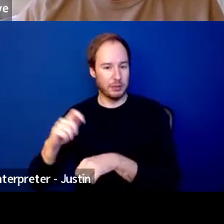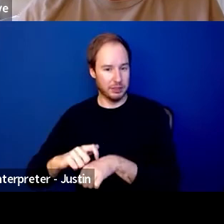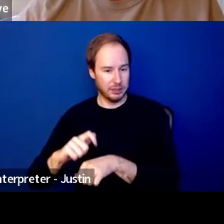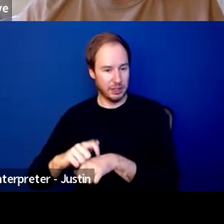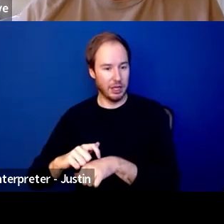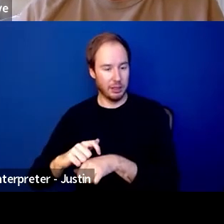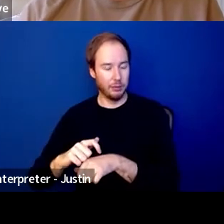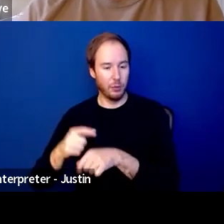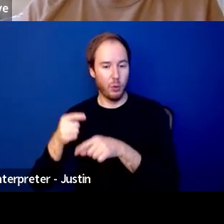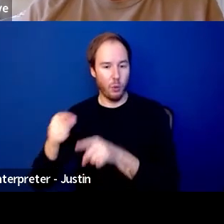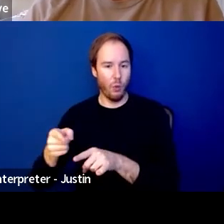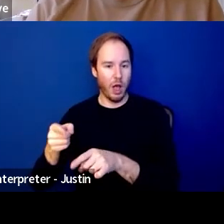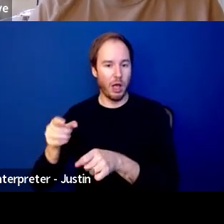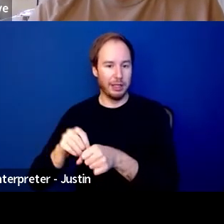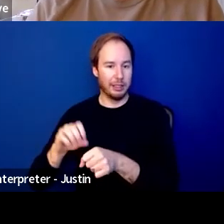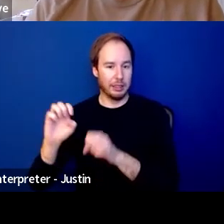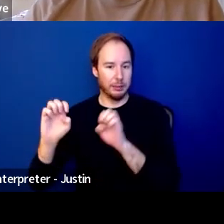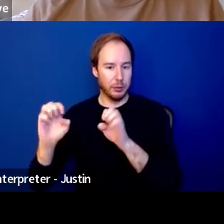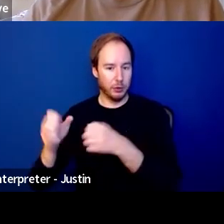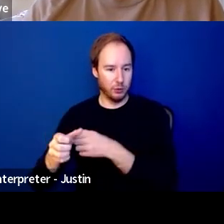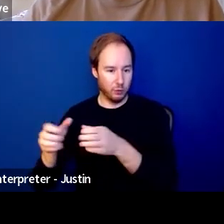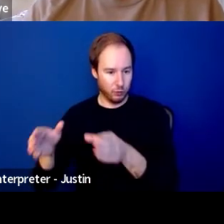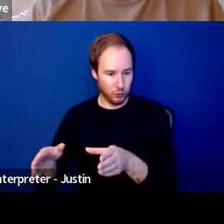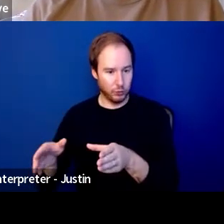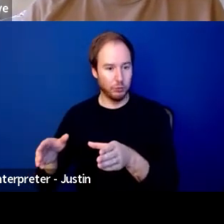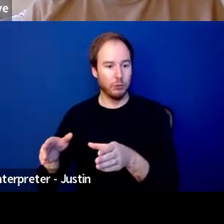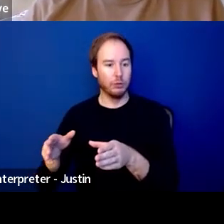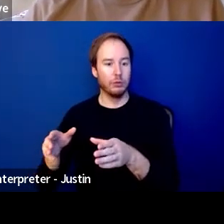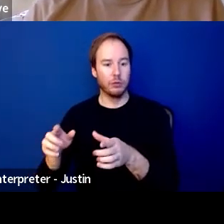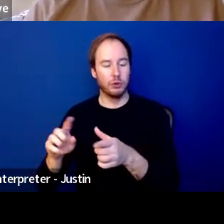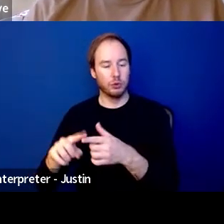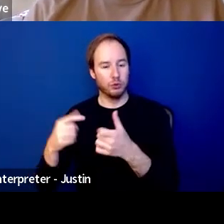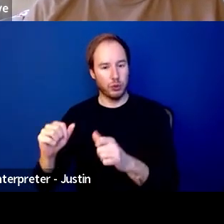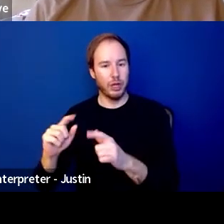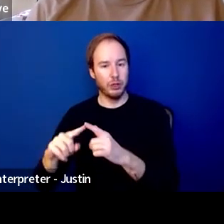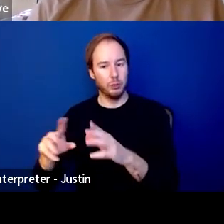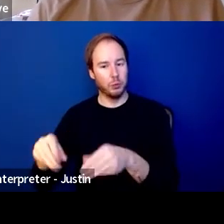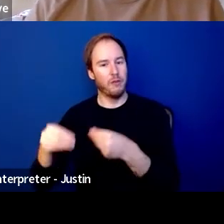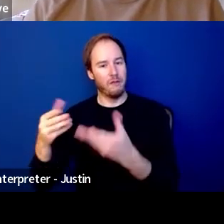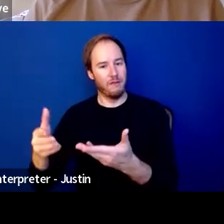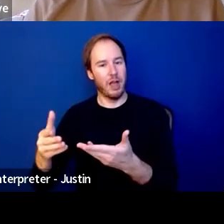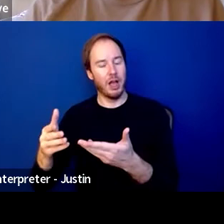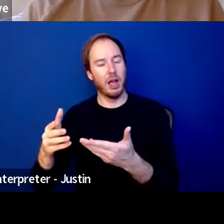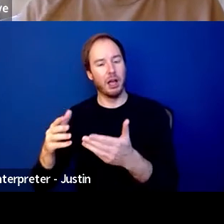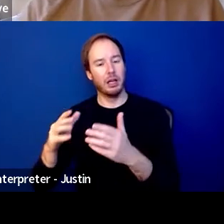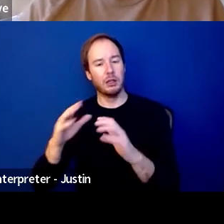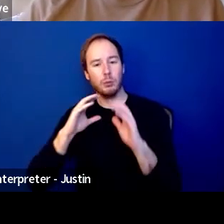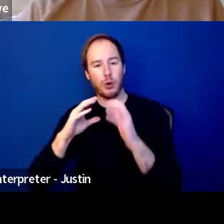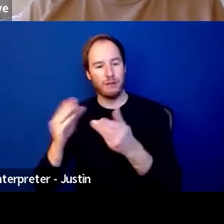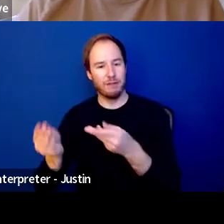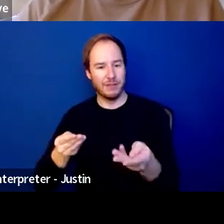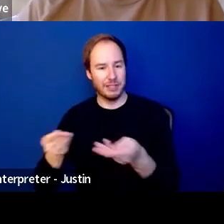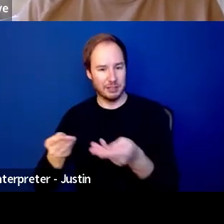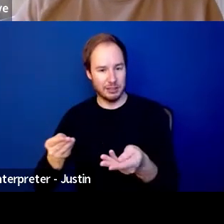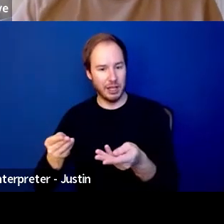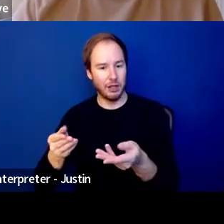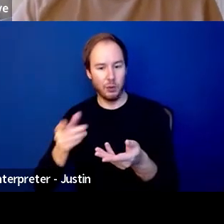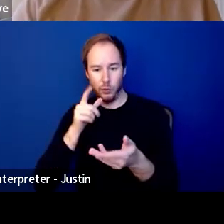that the person is in the emergency room or have the function of kind of communicating with the person who will be providing medical care